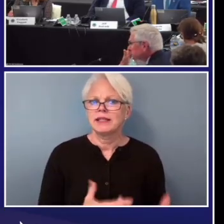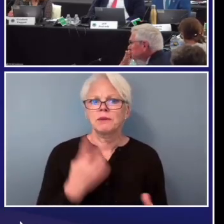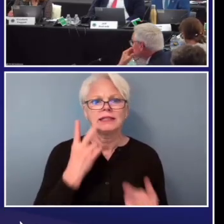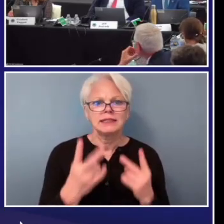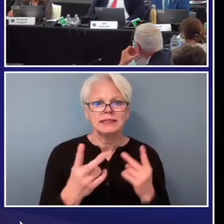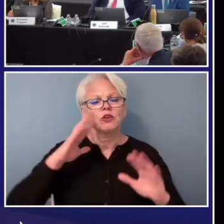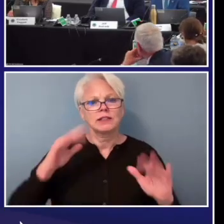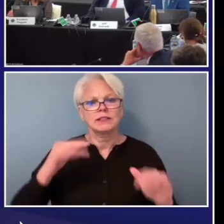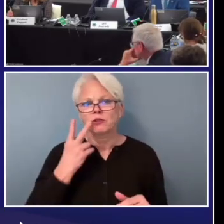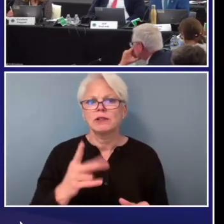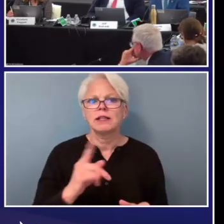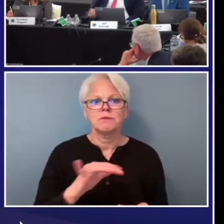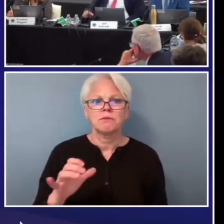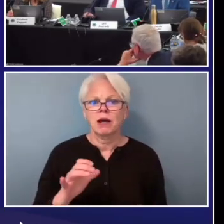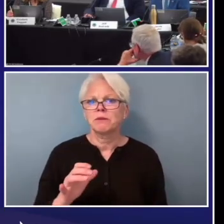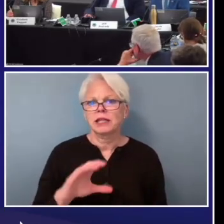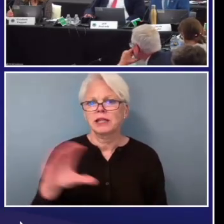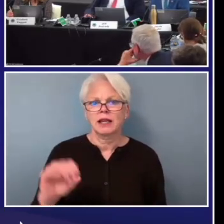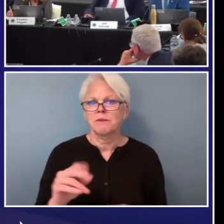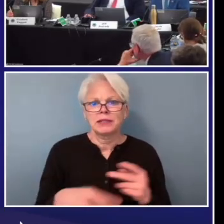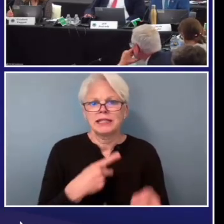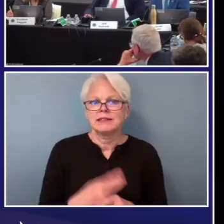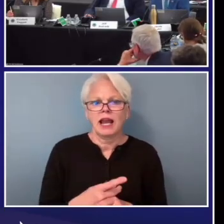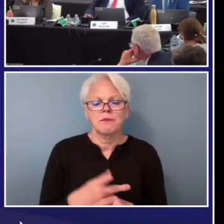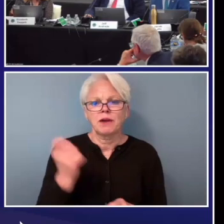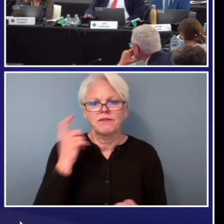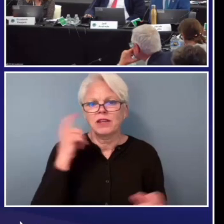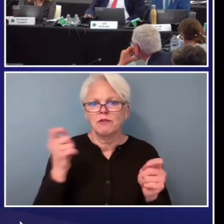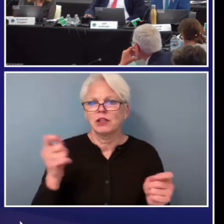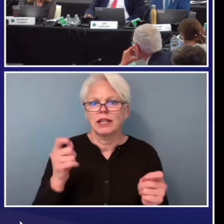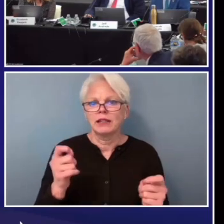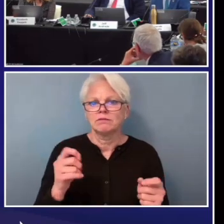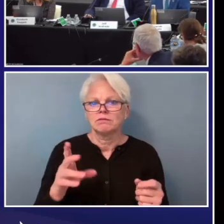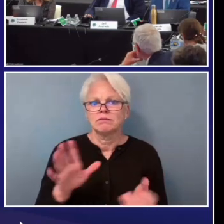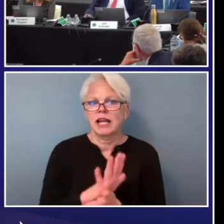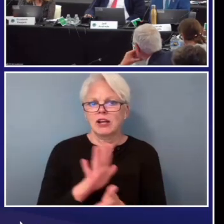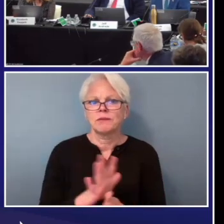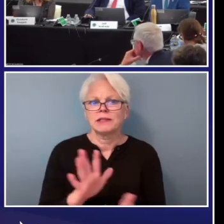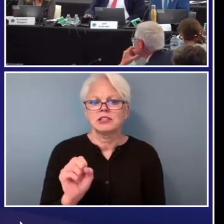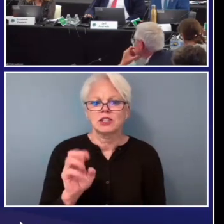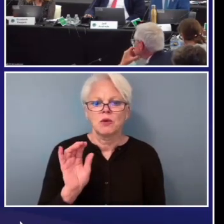see in, you know, public company type, uh, governing documents. So this just provides basically a way to prevent